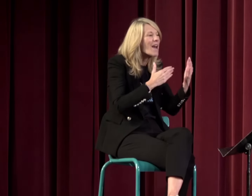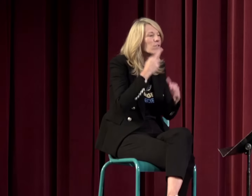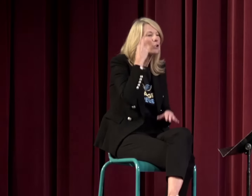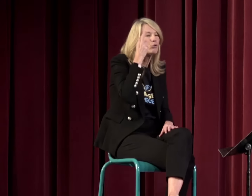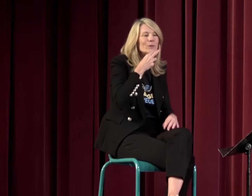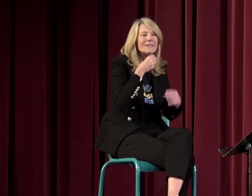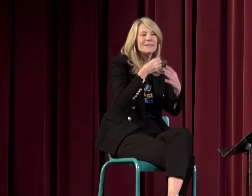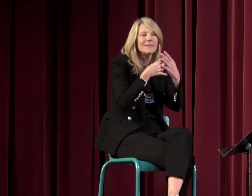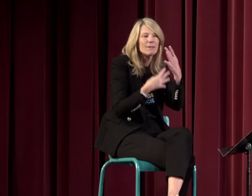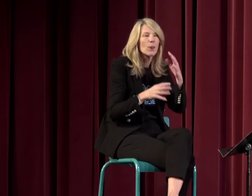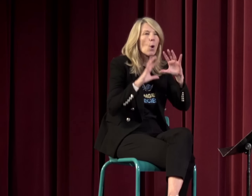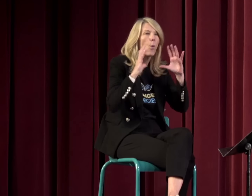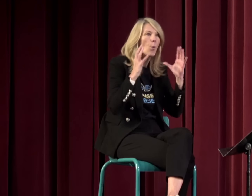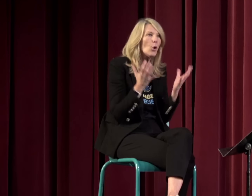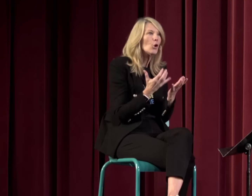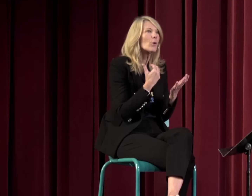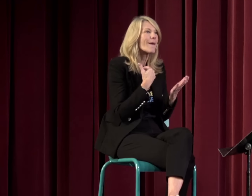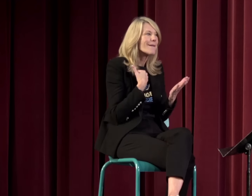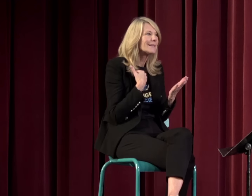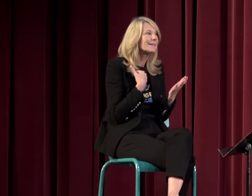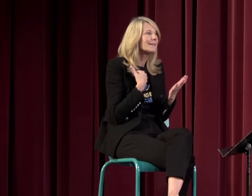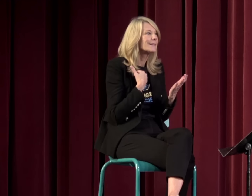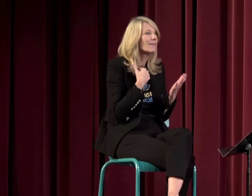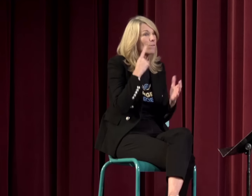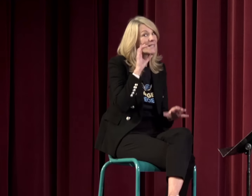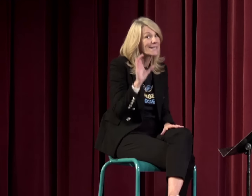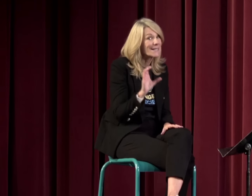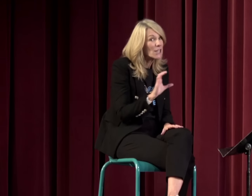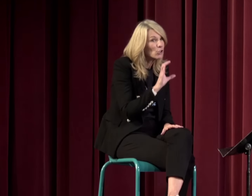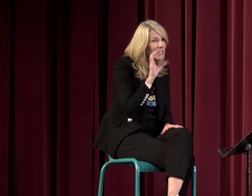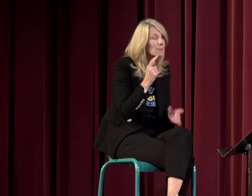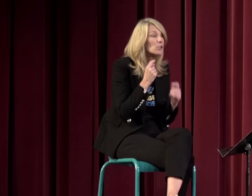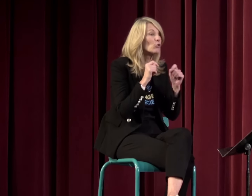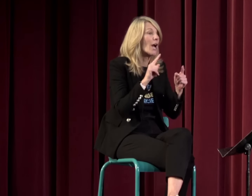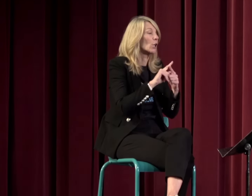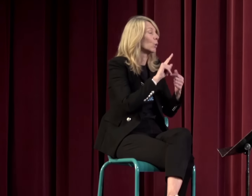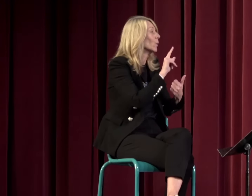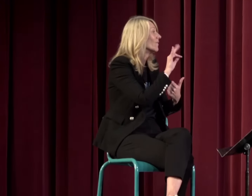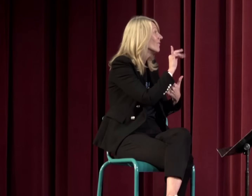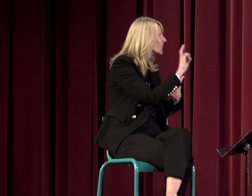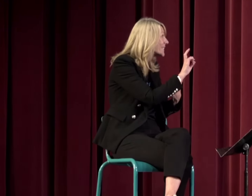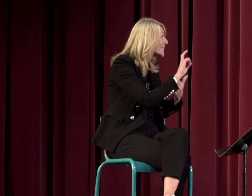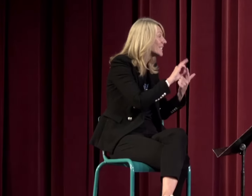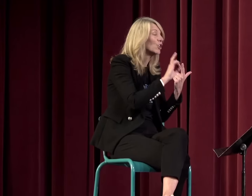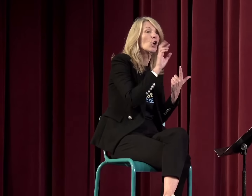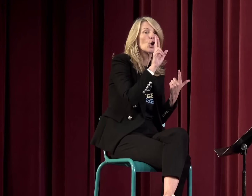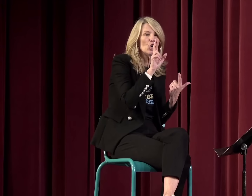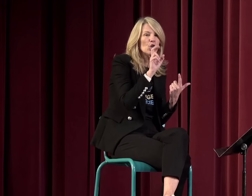When we think about the world it has for centuries been trying to fix, cure,